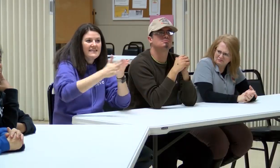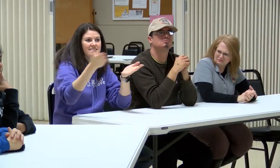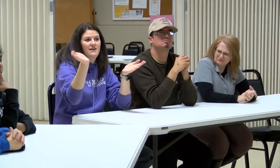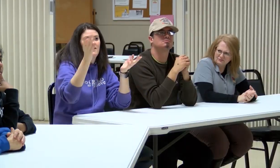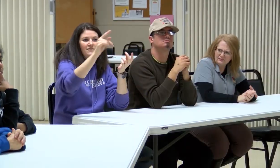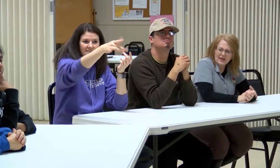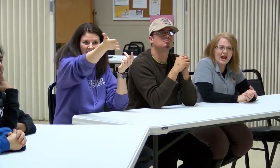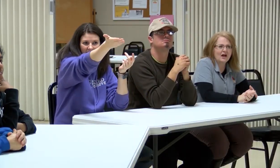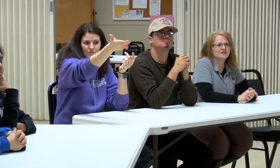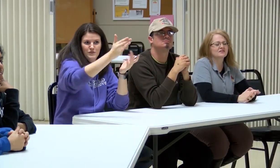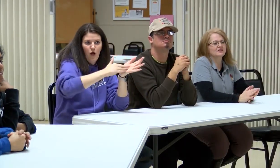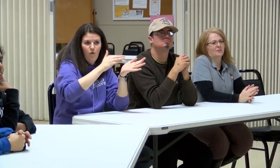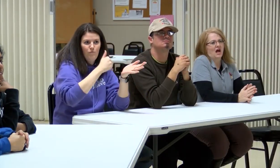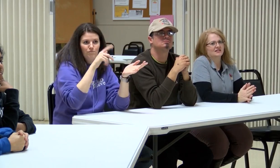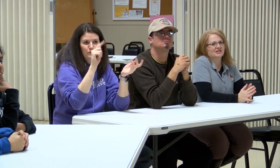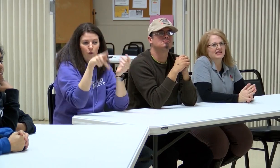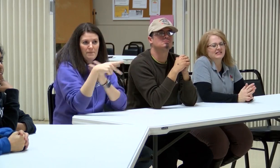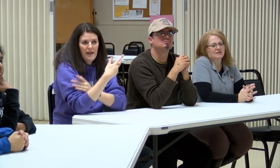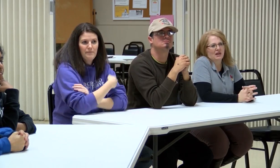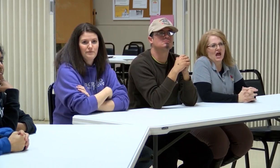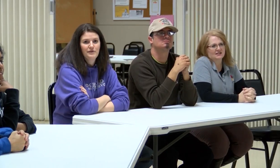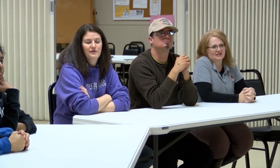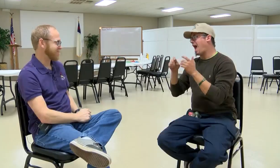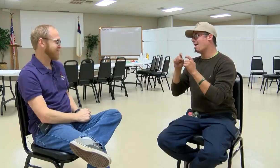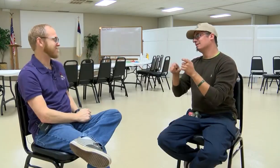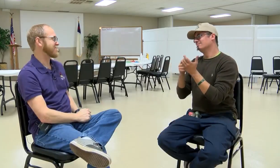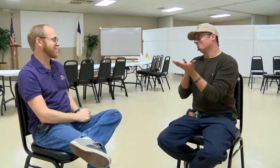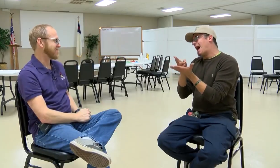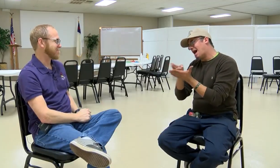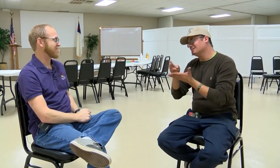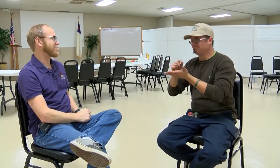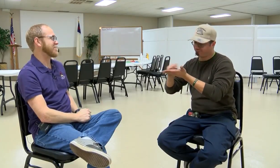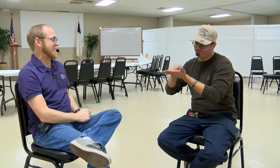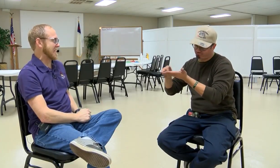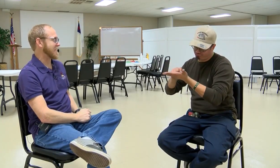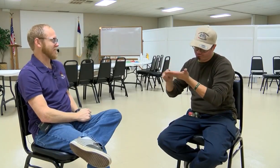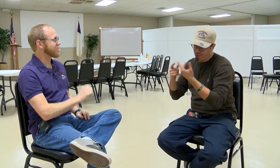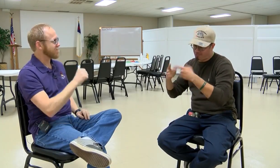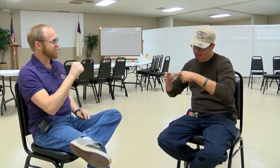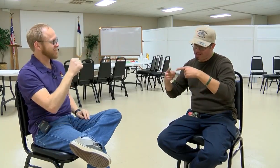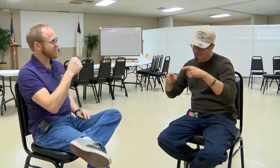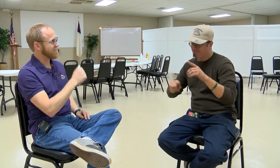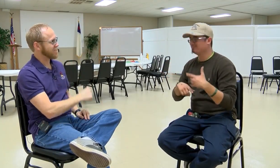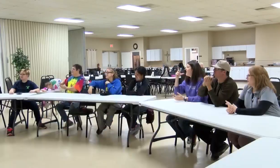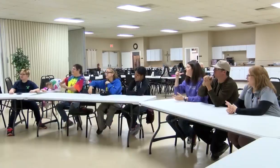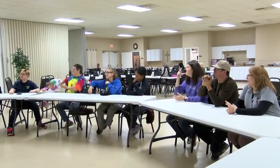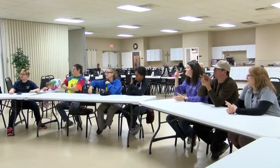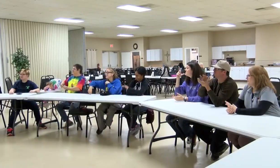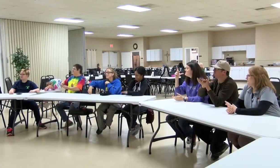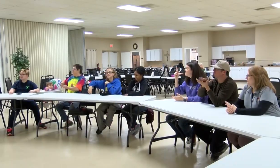GROUP OF LOCAL DEAF PEOPLE FOR A STORY IN 20-19. SINCE THE HEALTH CRISIS, THEY'VE HAD TO CANCEL THEIR WEEKLY